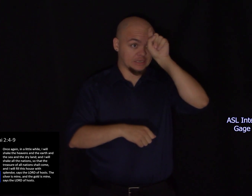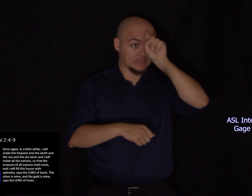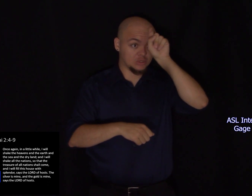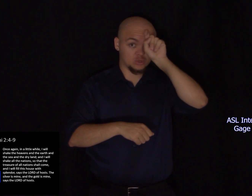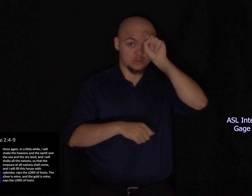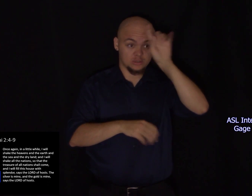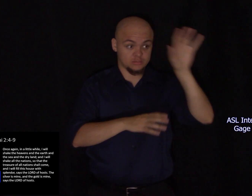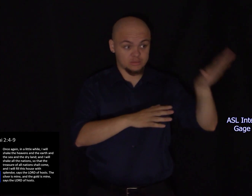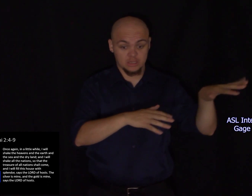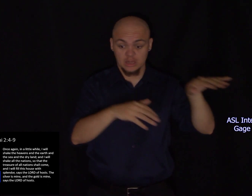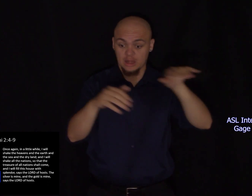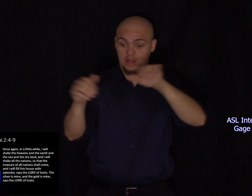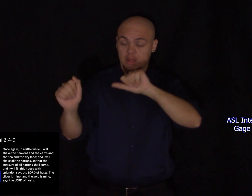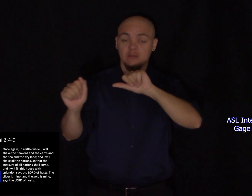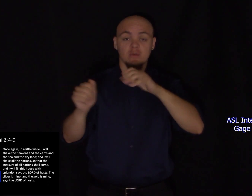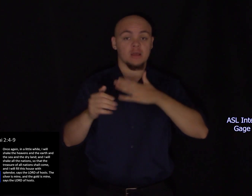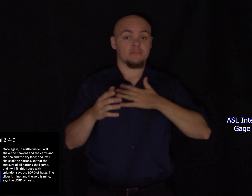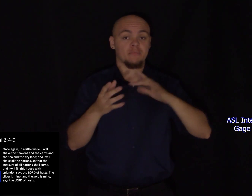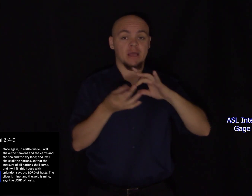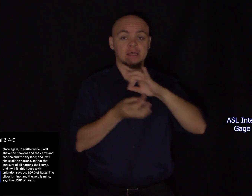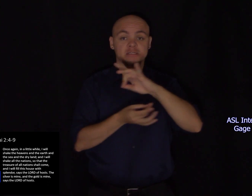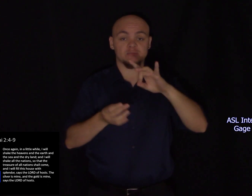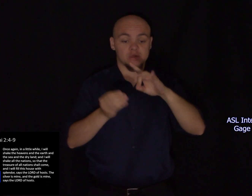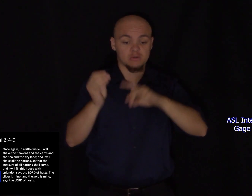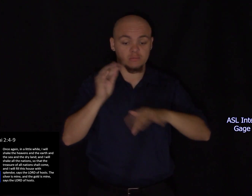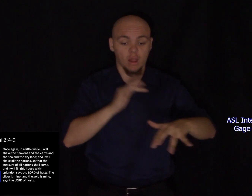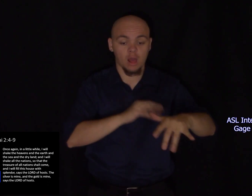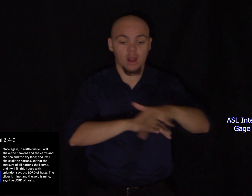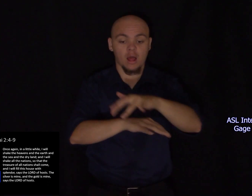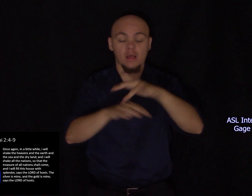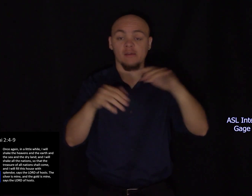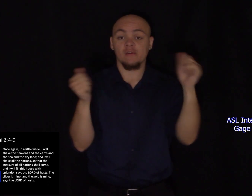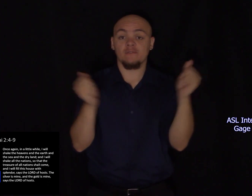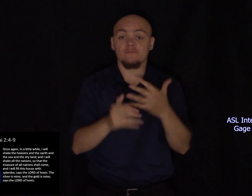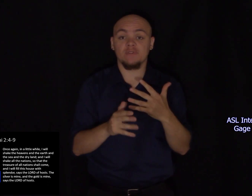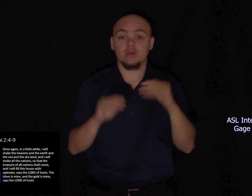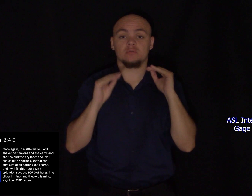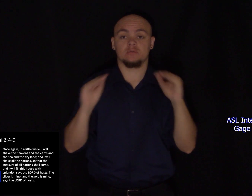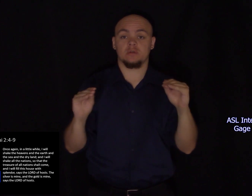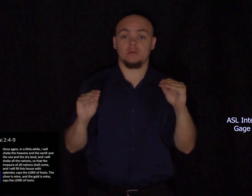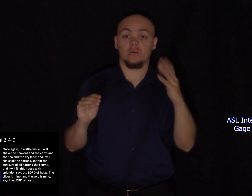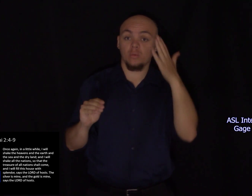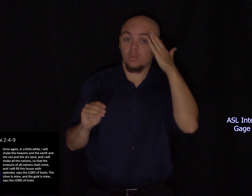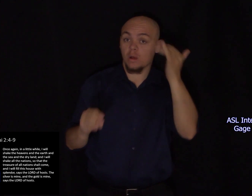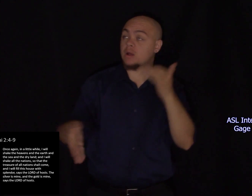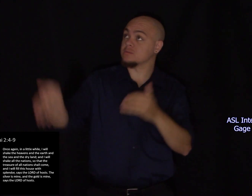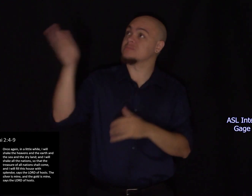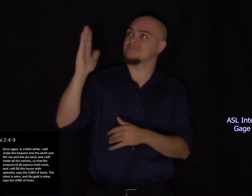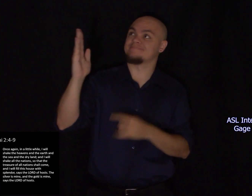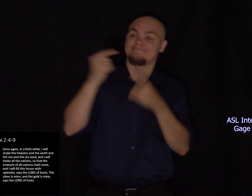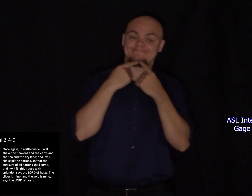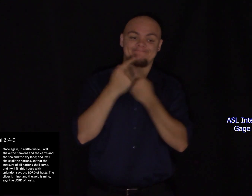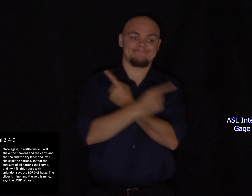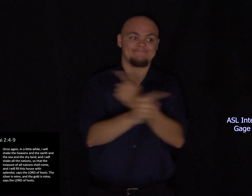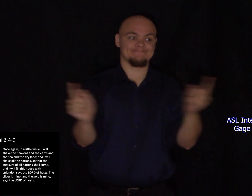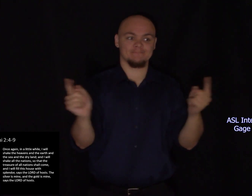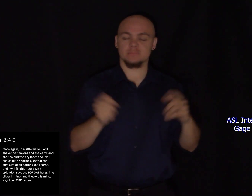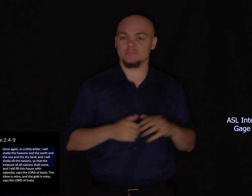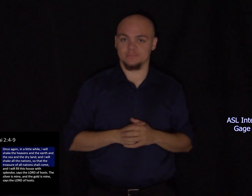you when you came out of Egypt my spirit abides among you do not fear for thus says the Lord of